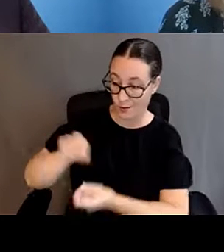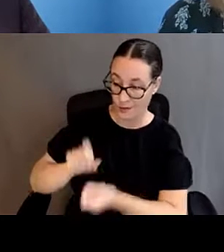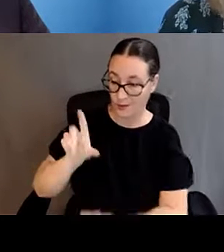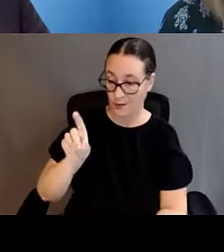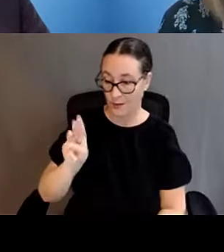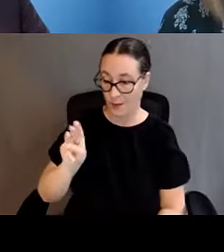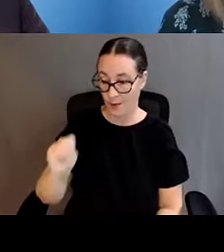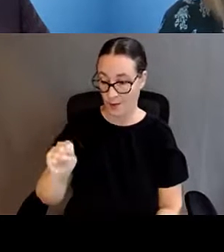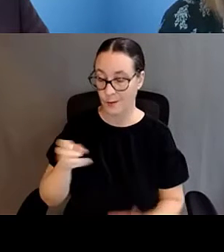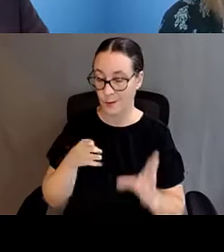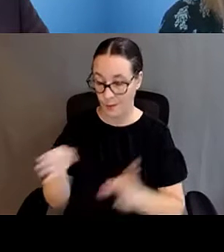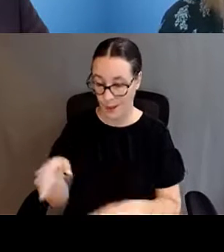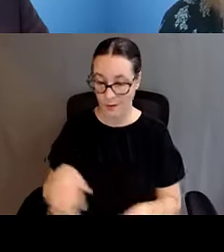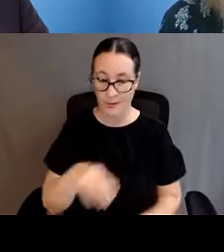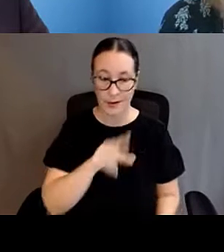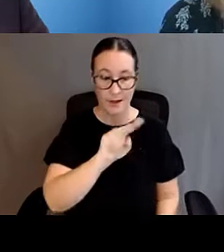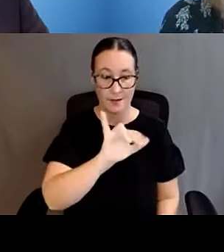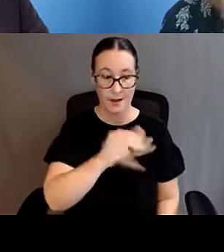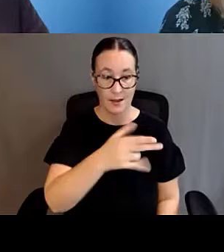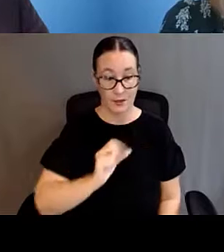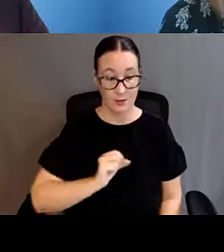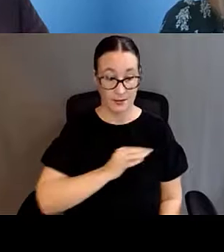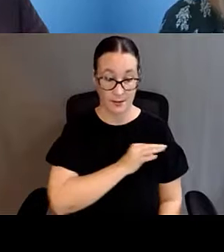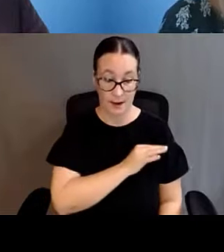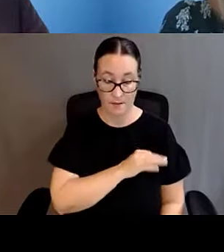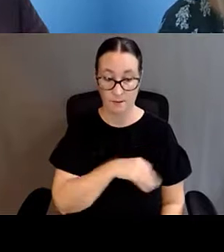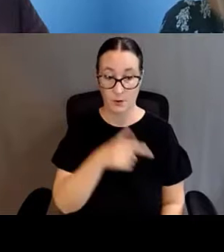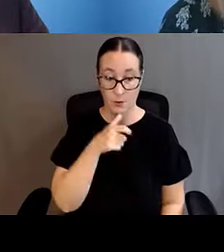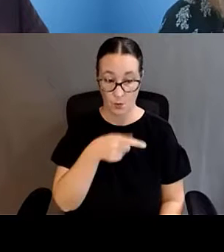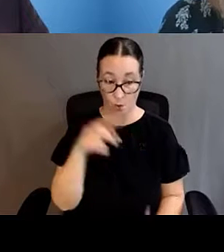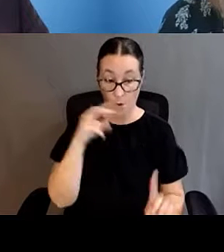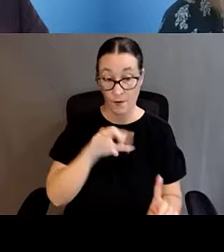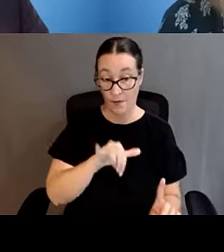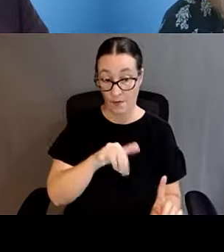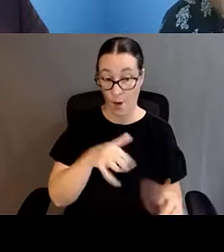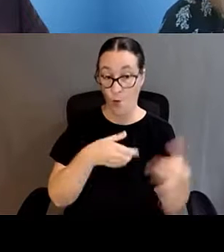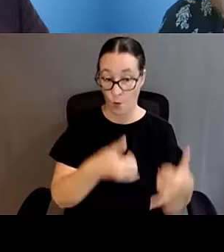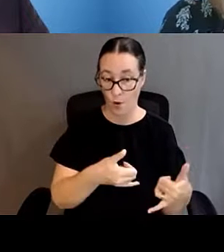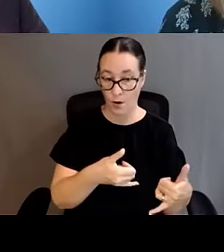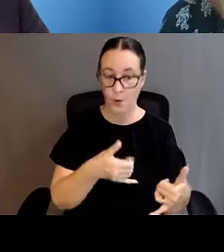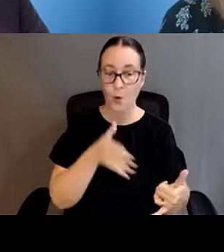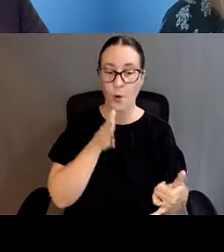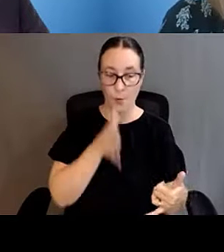and then the NIH staff that oversee that award will be looking at that information